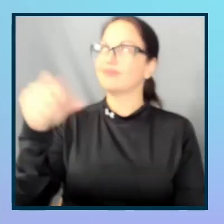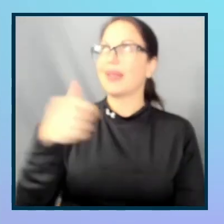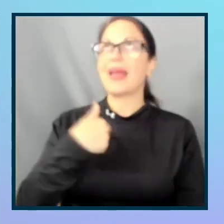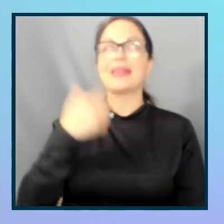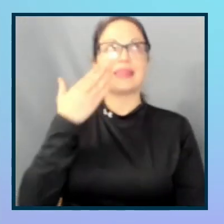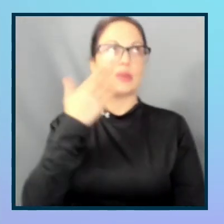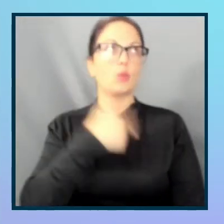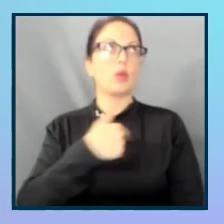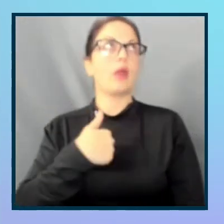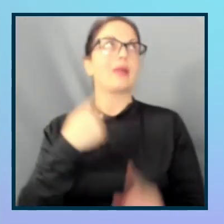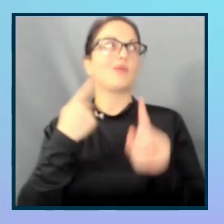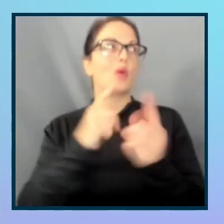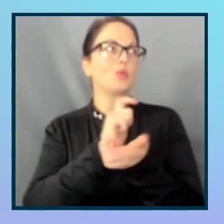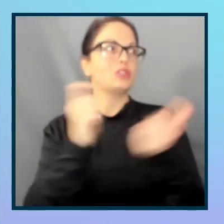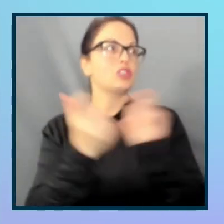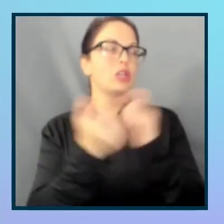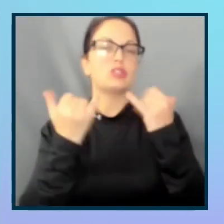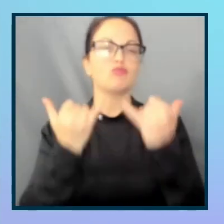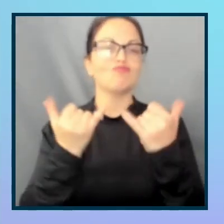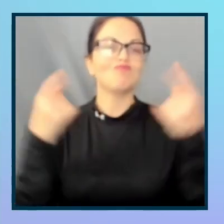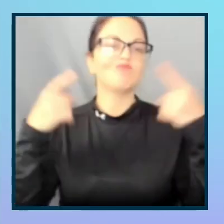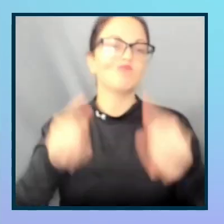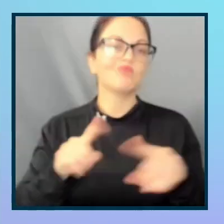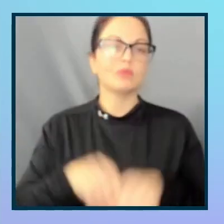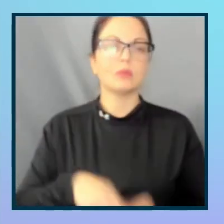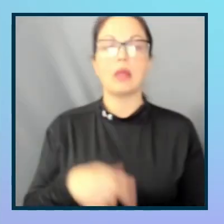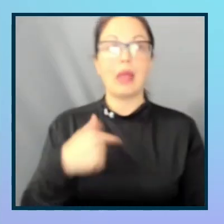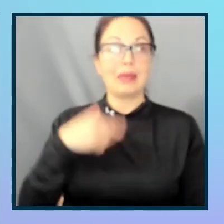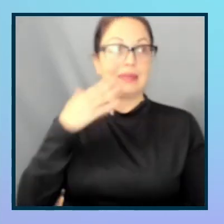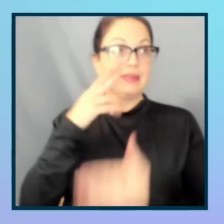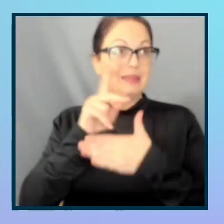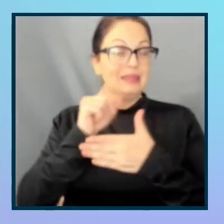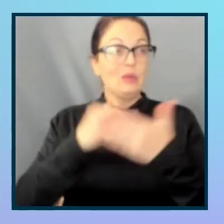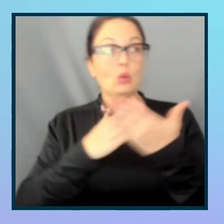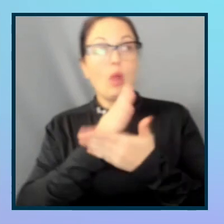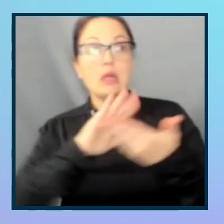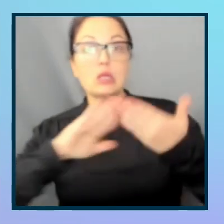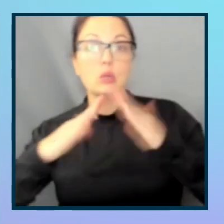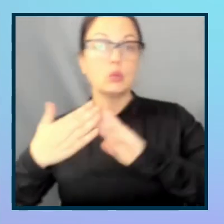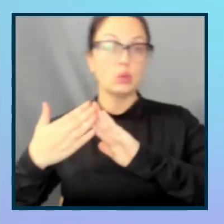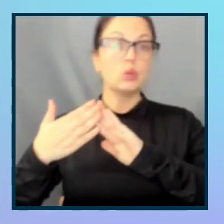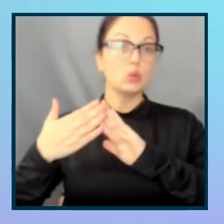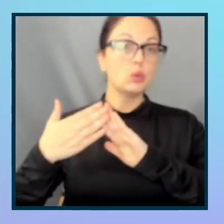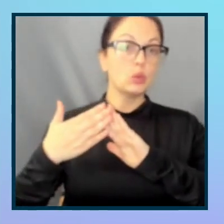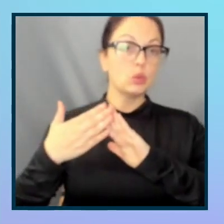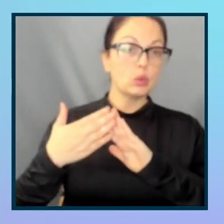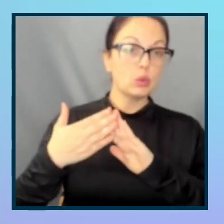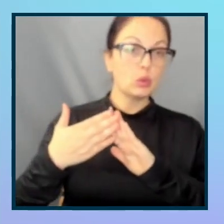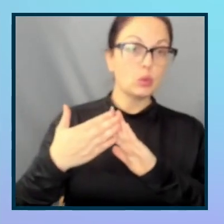I think the disability rights community, their activism led to the passing of the ADA,